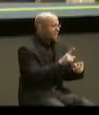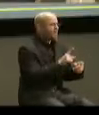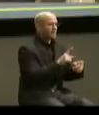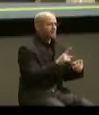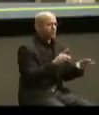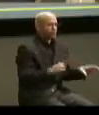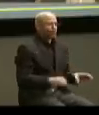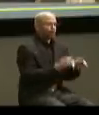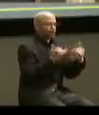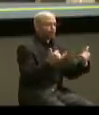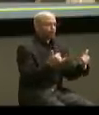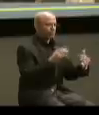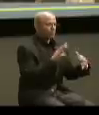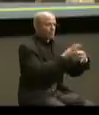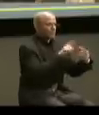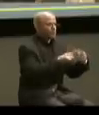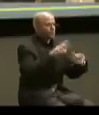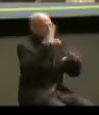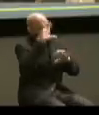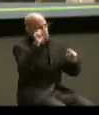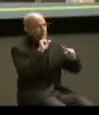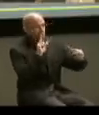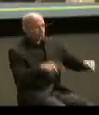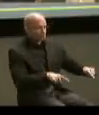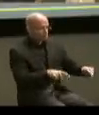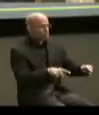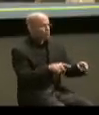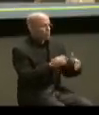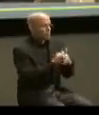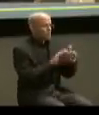CUSP OF RELATED TO THE PRESIDENT'S EXECUTIVE ORDER, THE